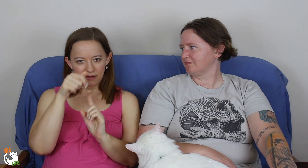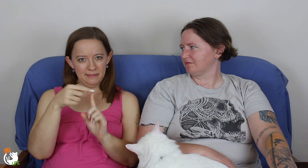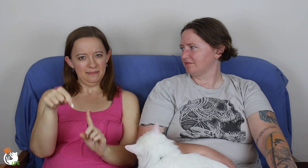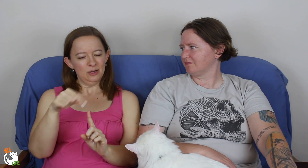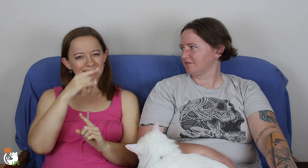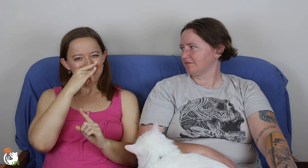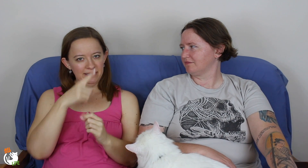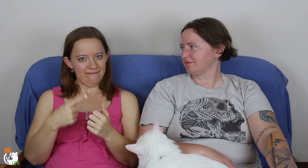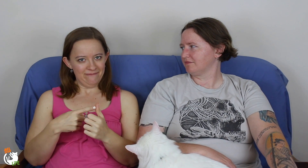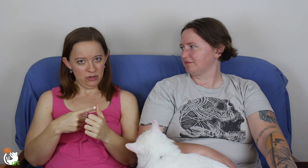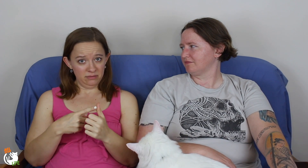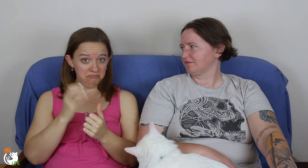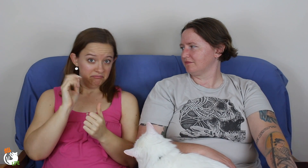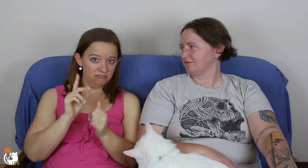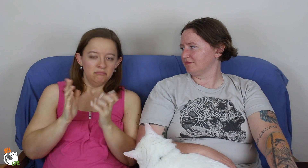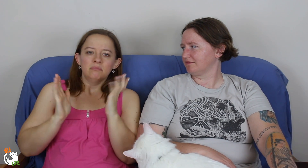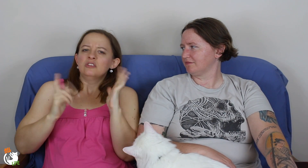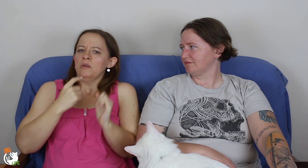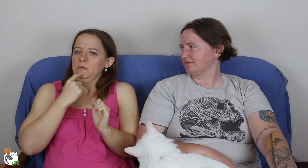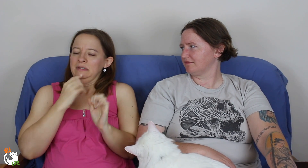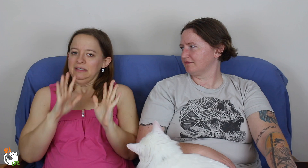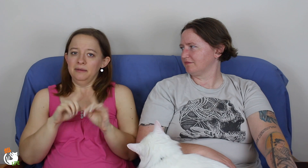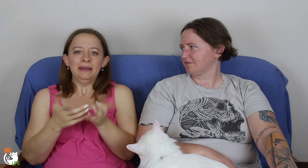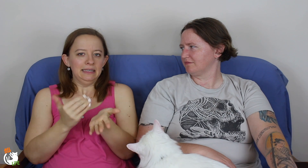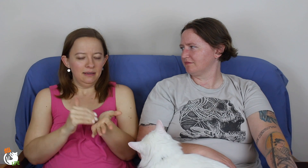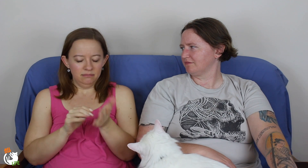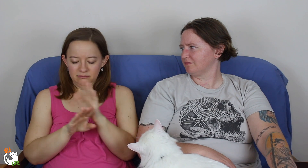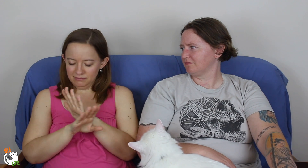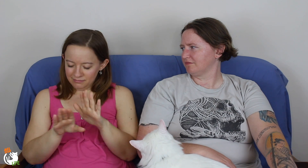but think about the kid first. So, that's all I'm saying.